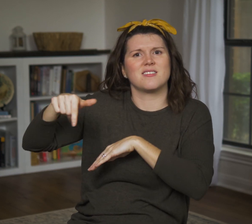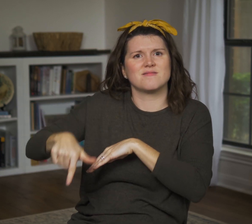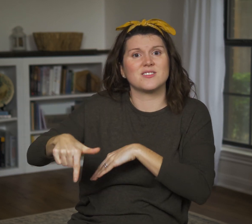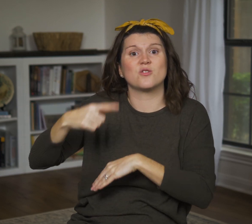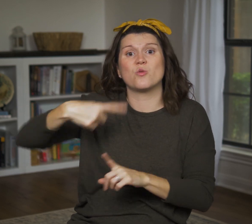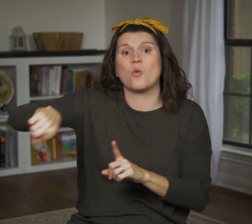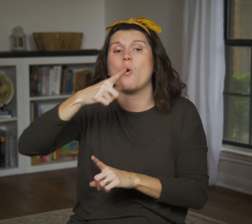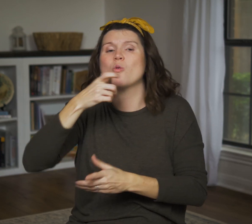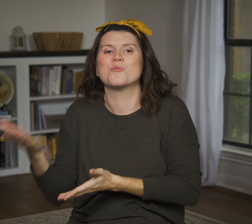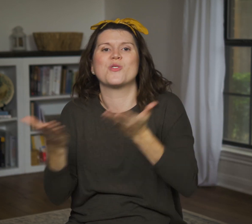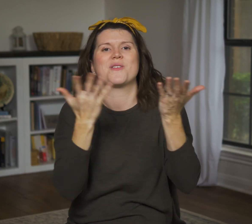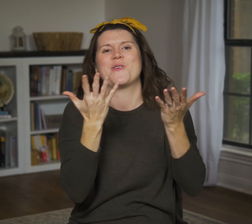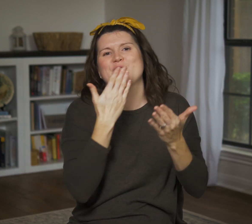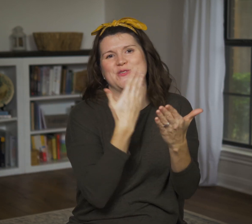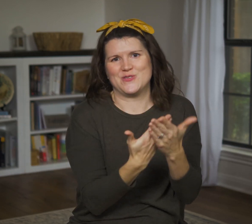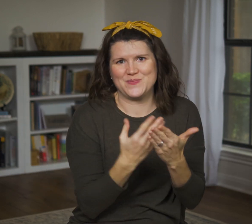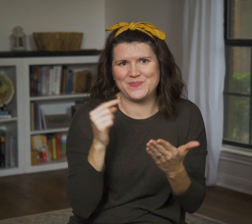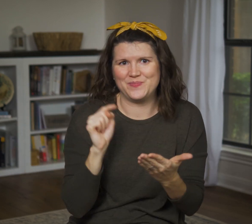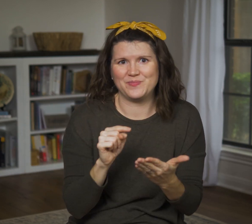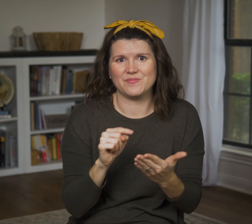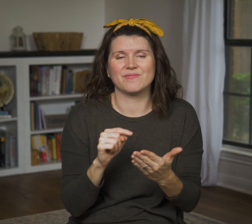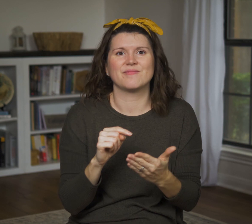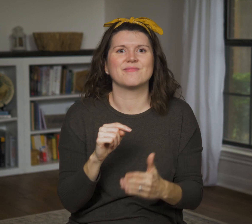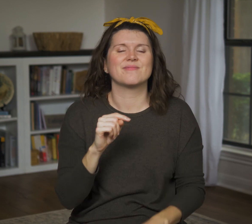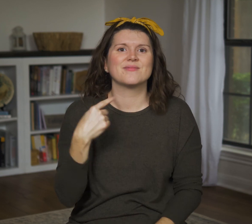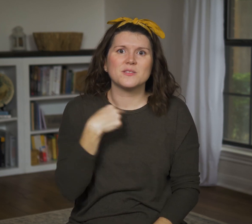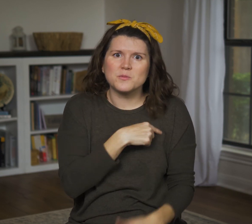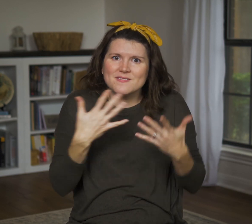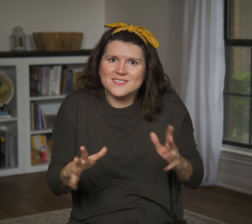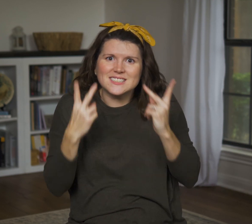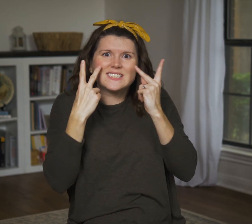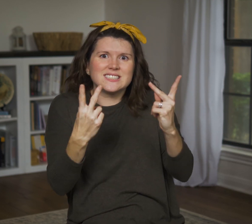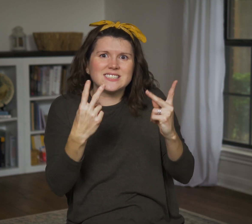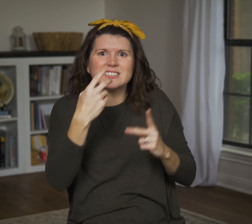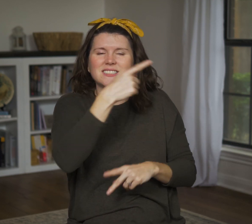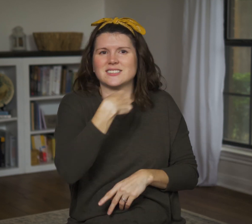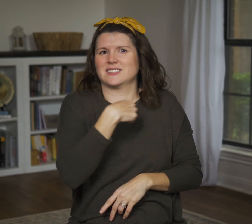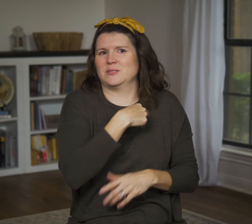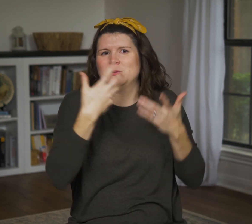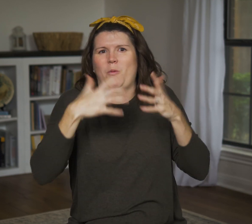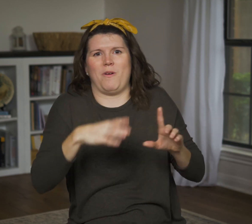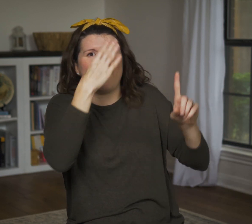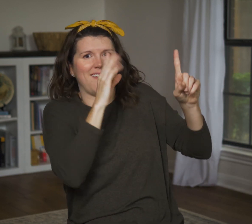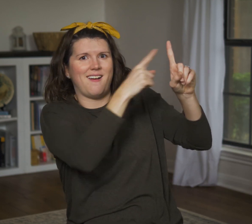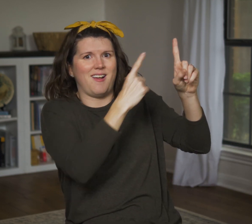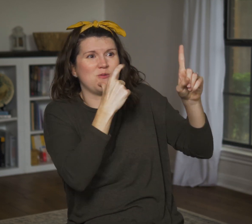in order to bring about good in the end. And we’ve seen that we don’t want a God